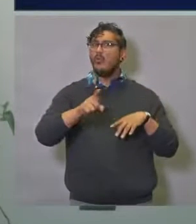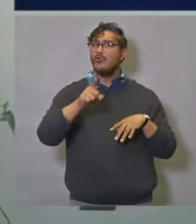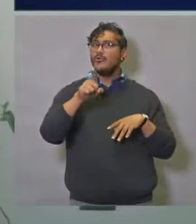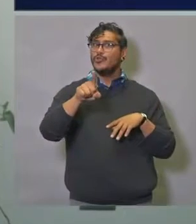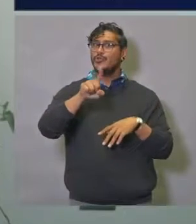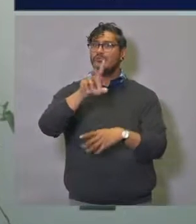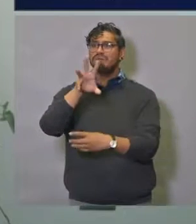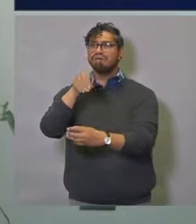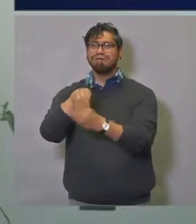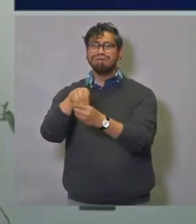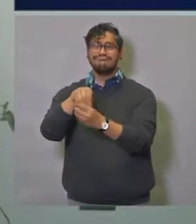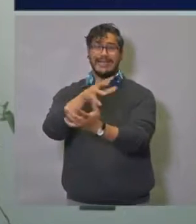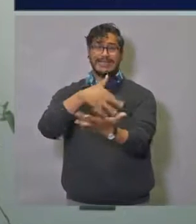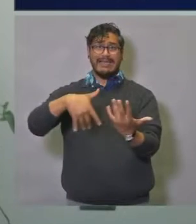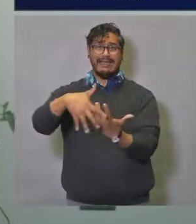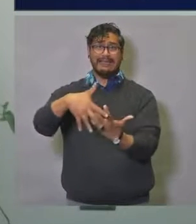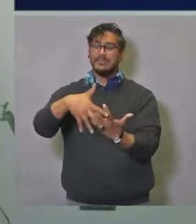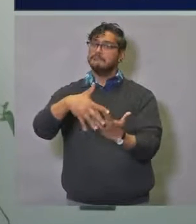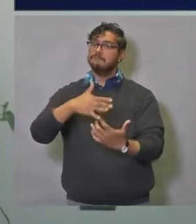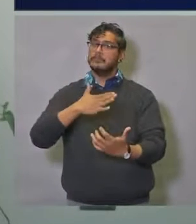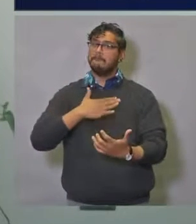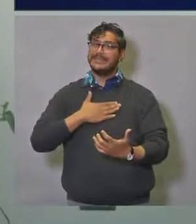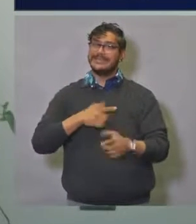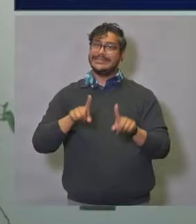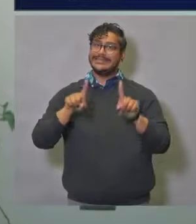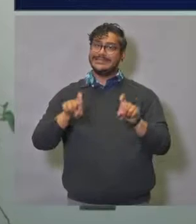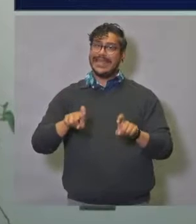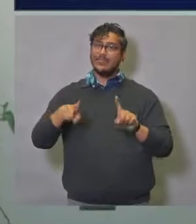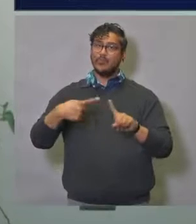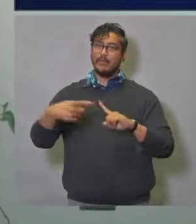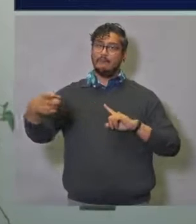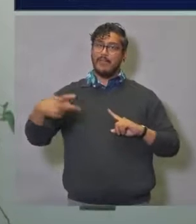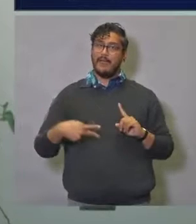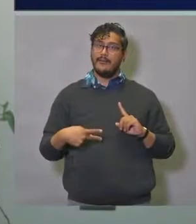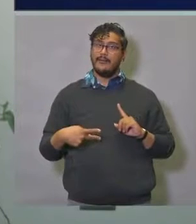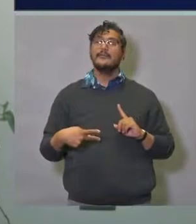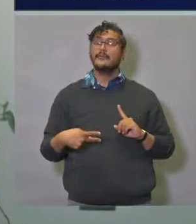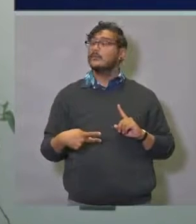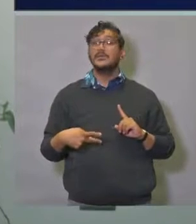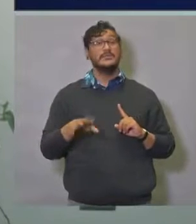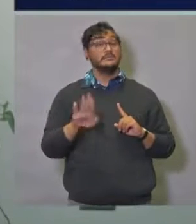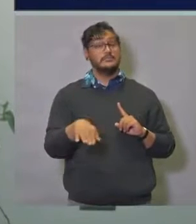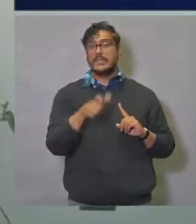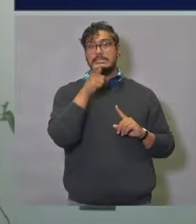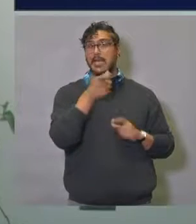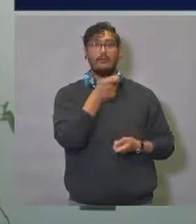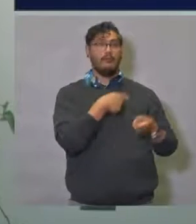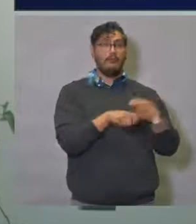INDIVIDUALS -- MASKED